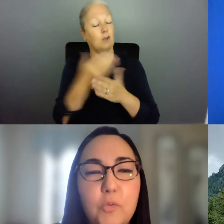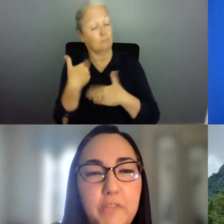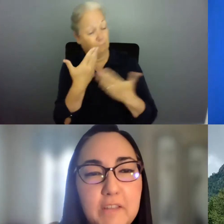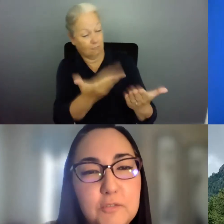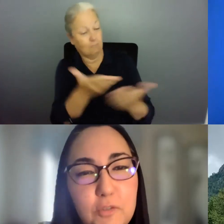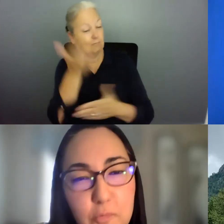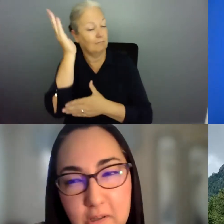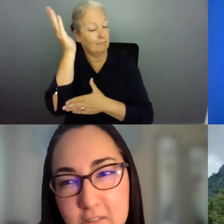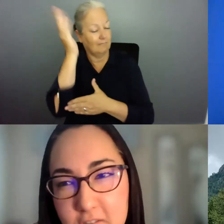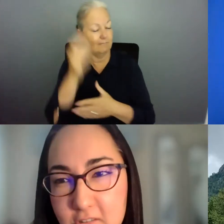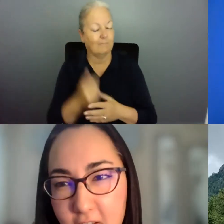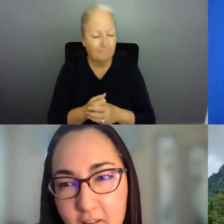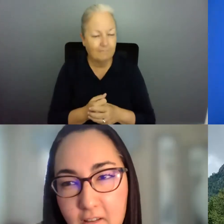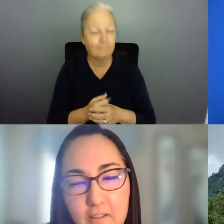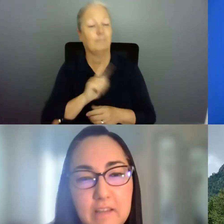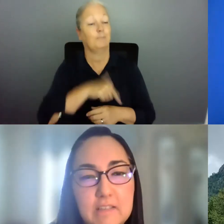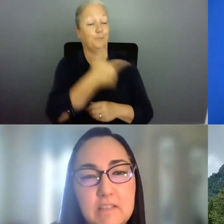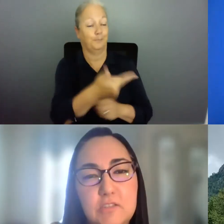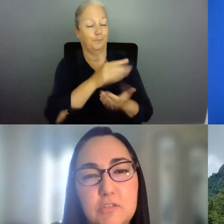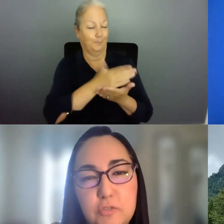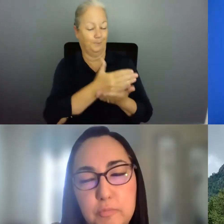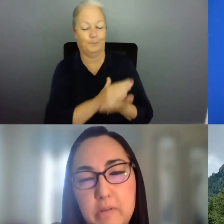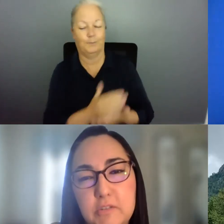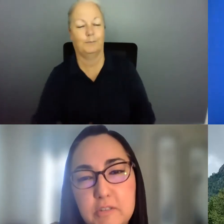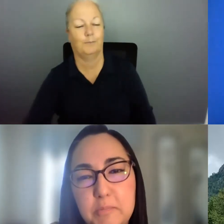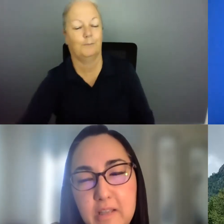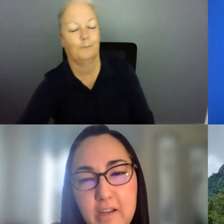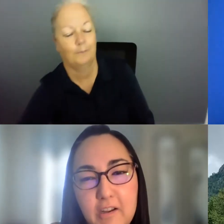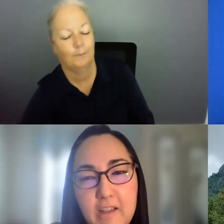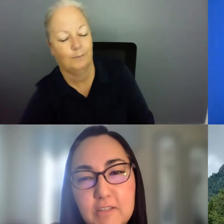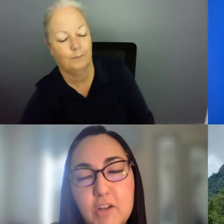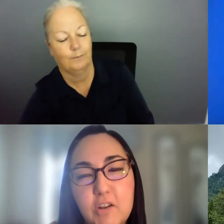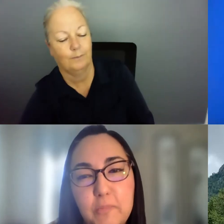well thank you so much uh it's such a true pleasure to be here and i'll start off by